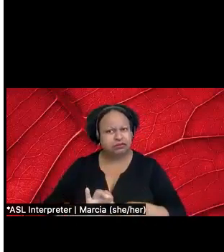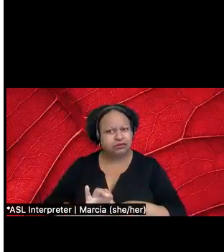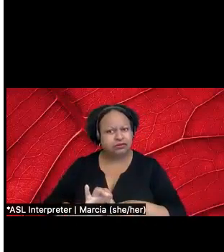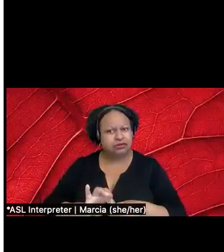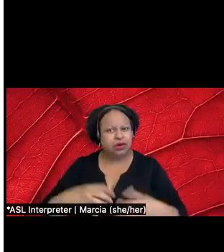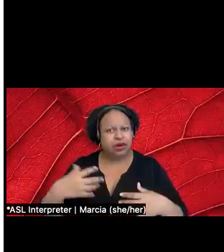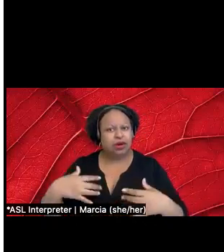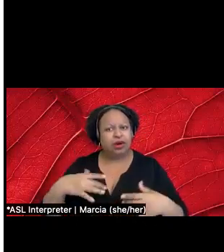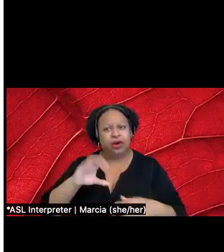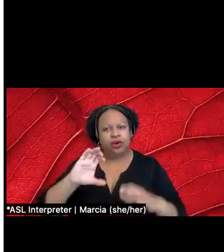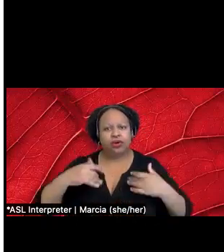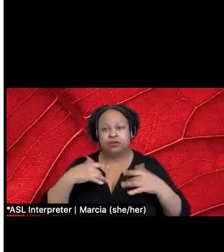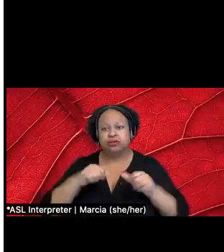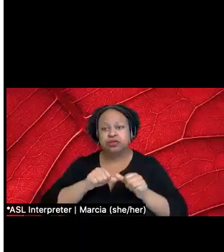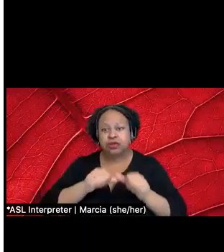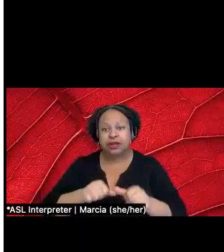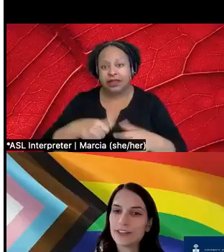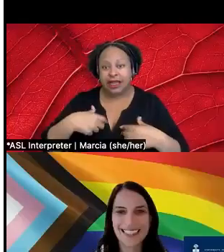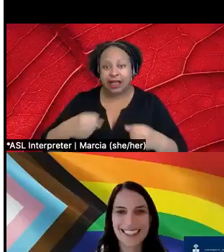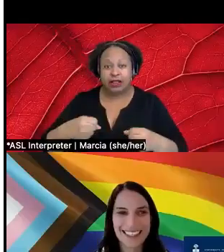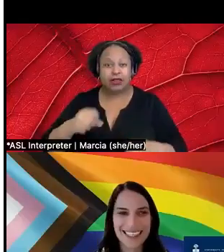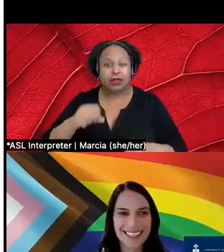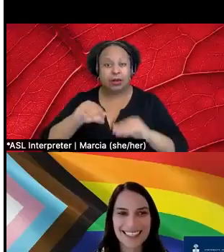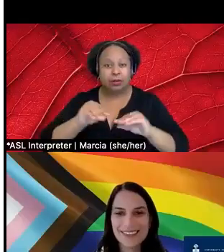Most of the team that I work with is presenting this next session.